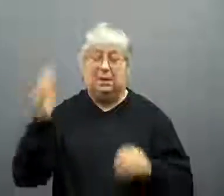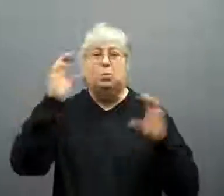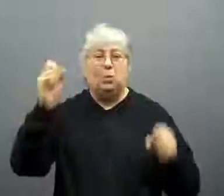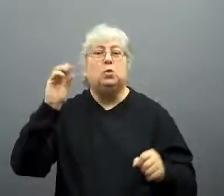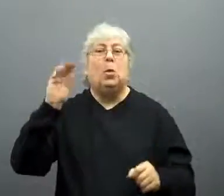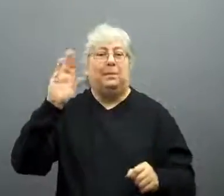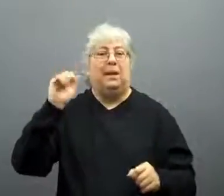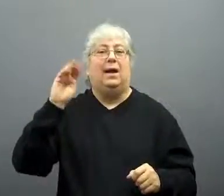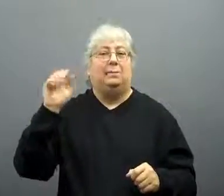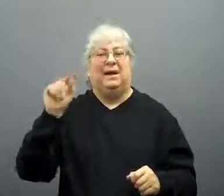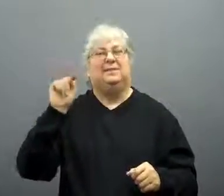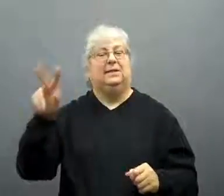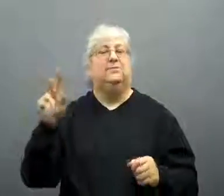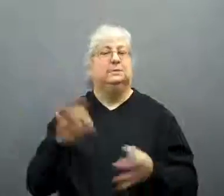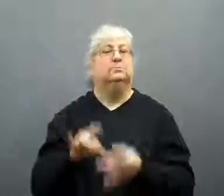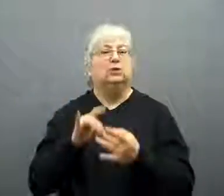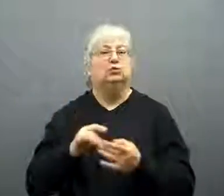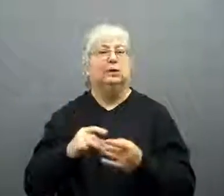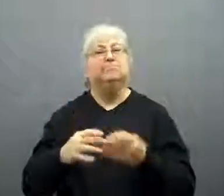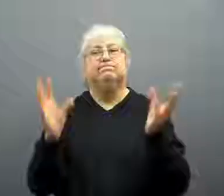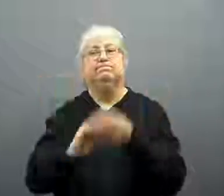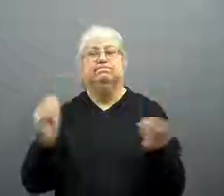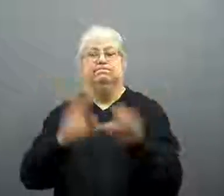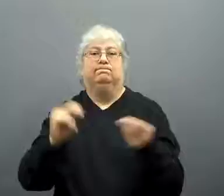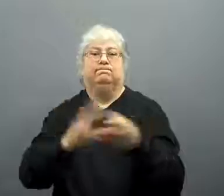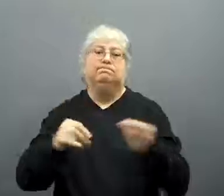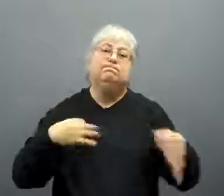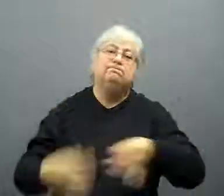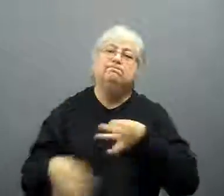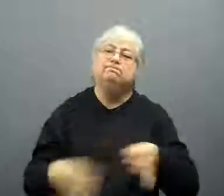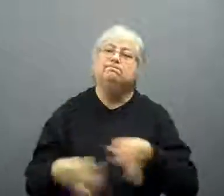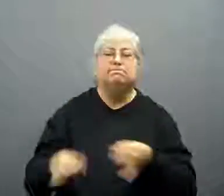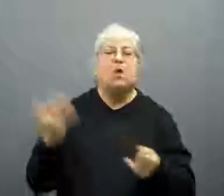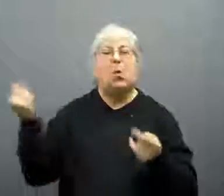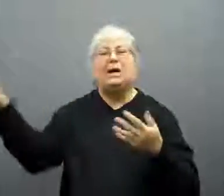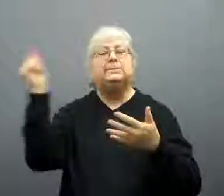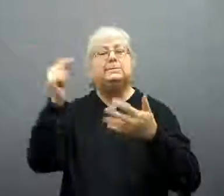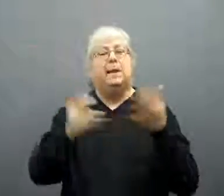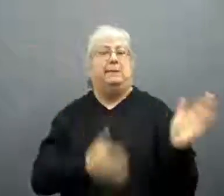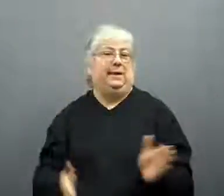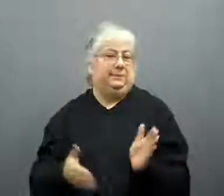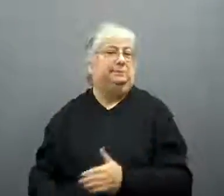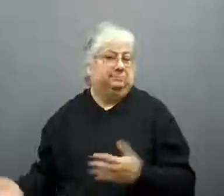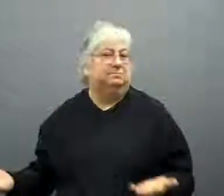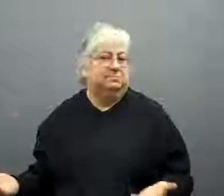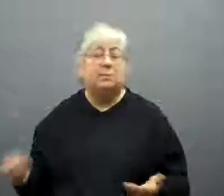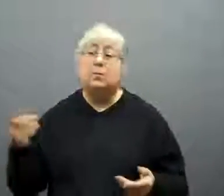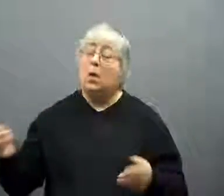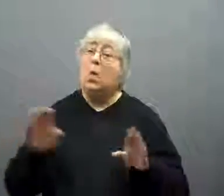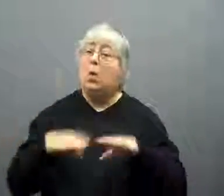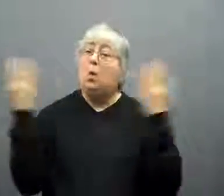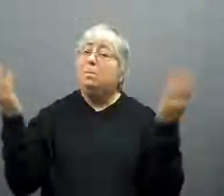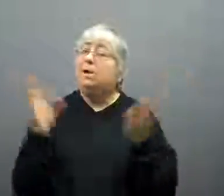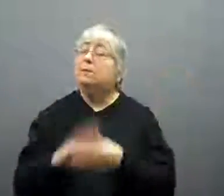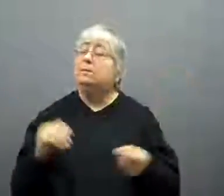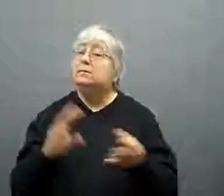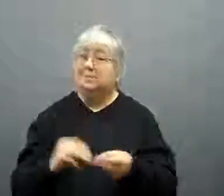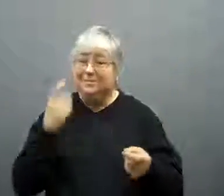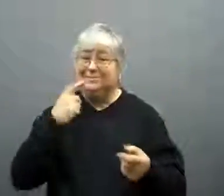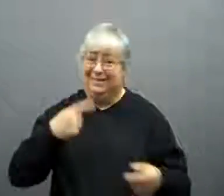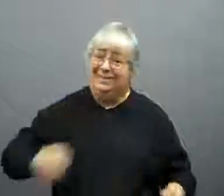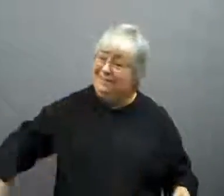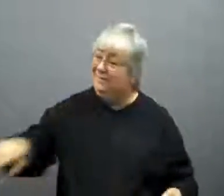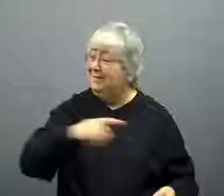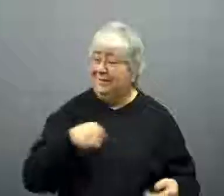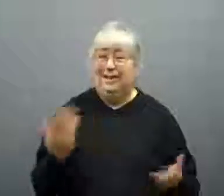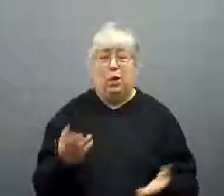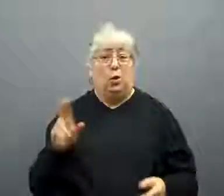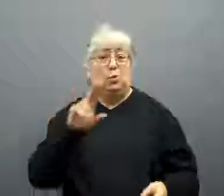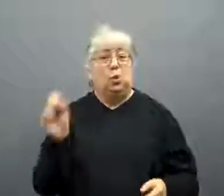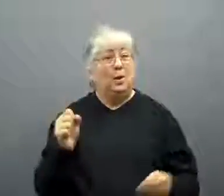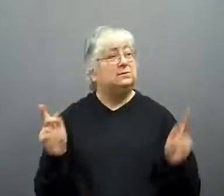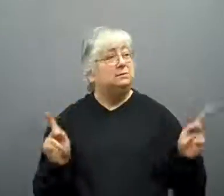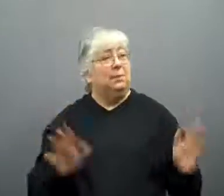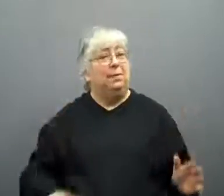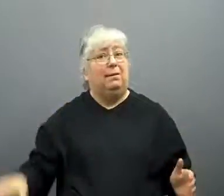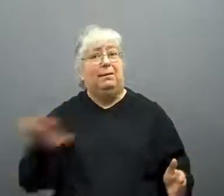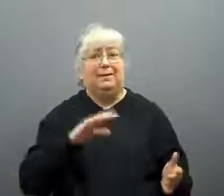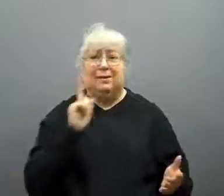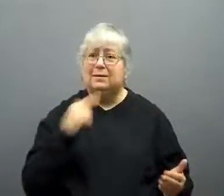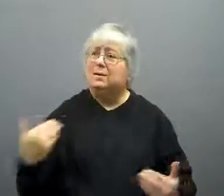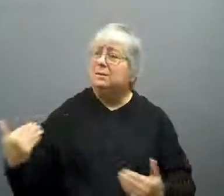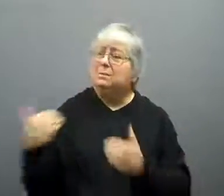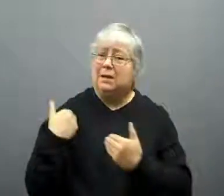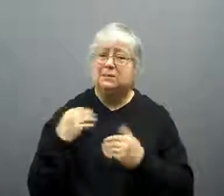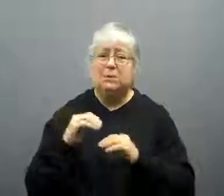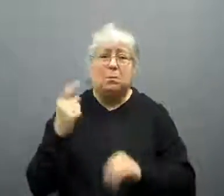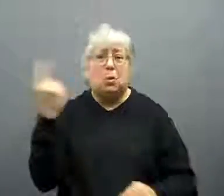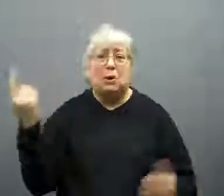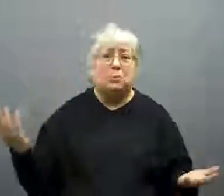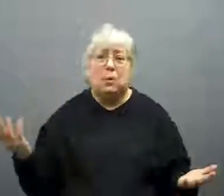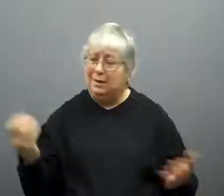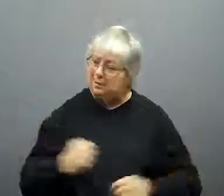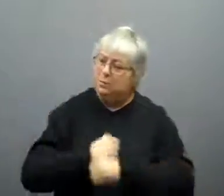he spoke about his plans in a televised speech.